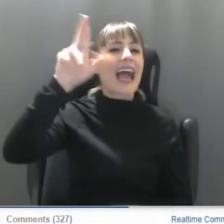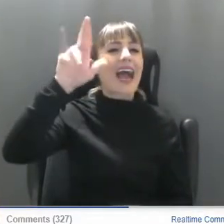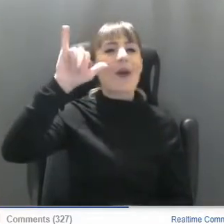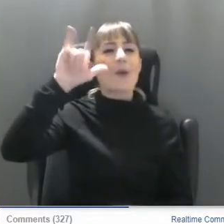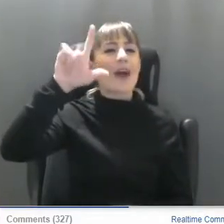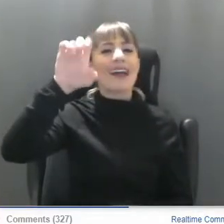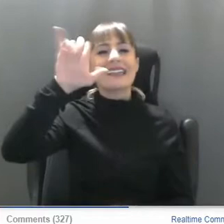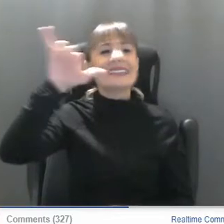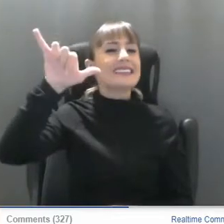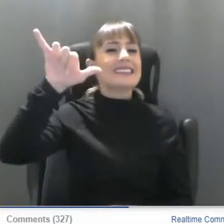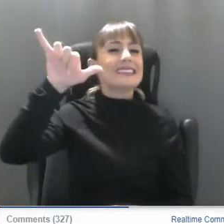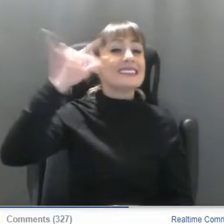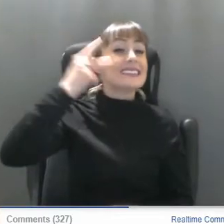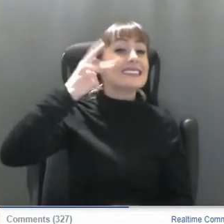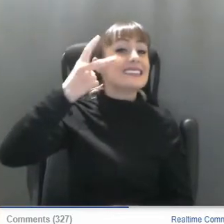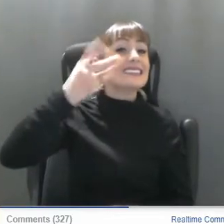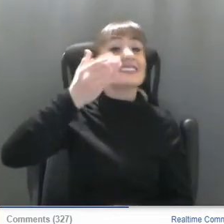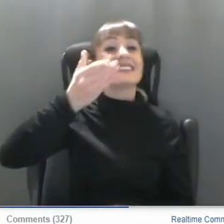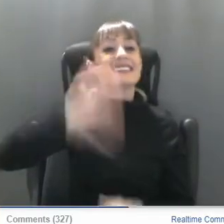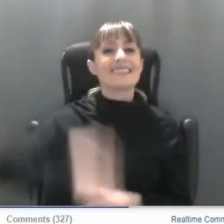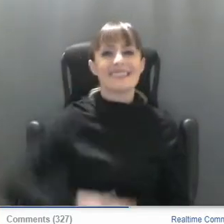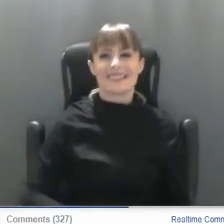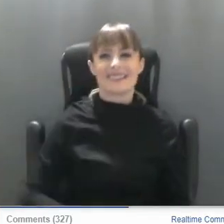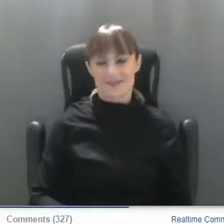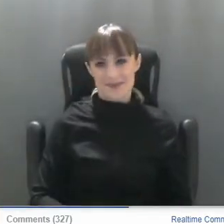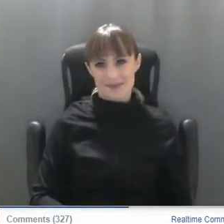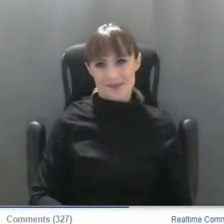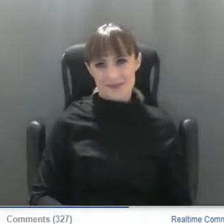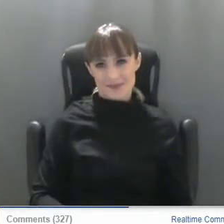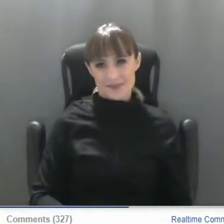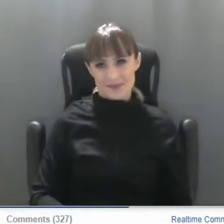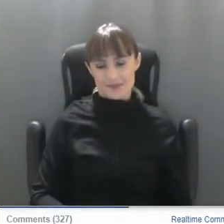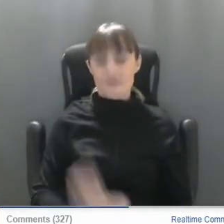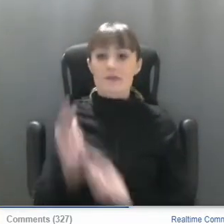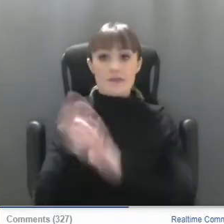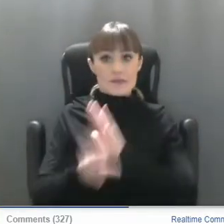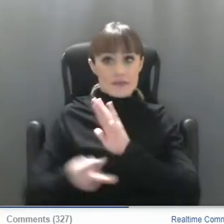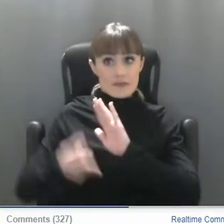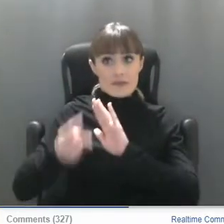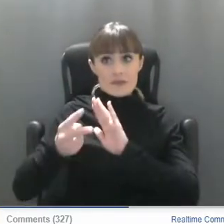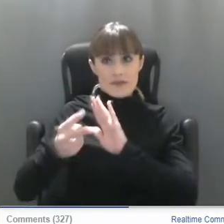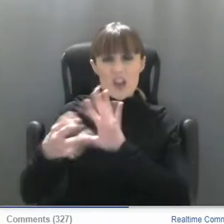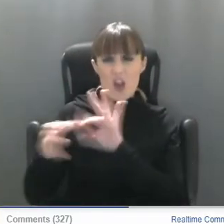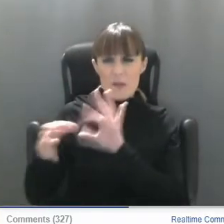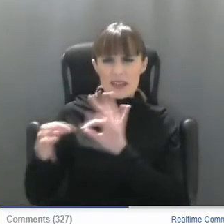Riley there? Um, let's see: "Two hour limit is ridiculous. People pay good money for day